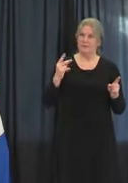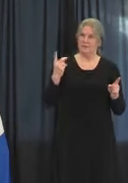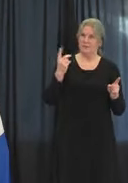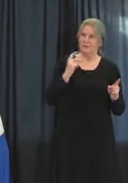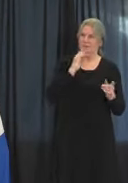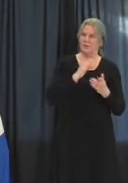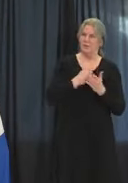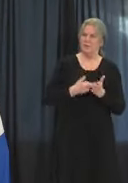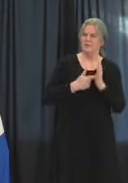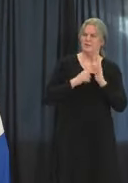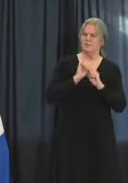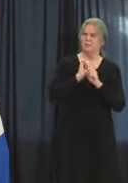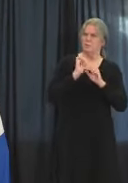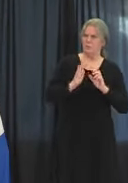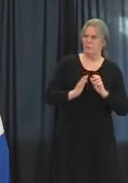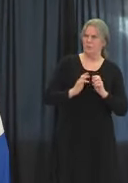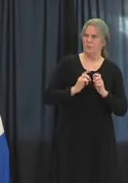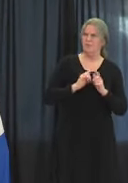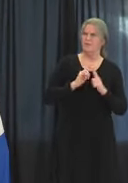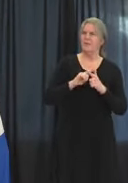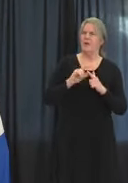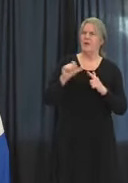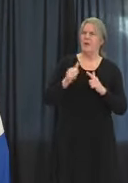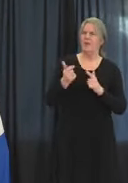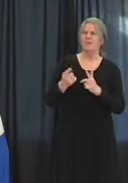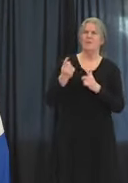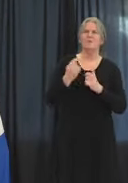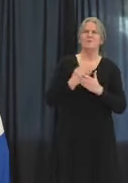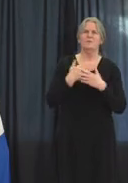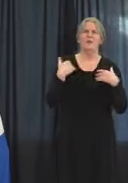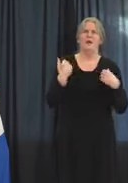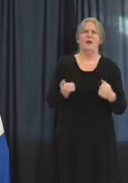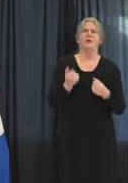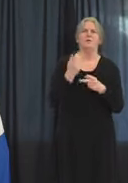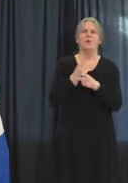question was about essential workers and then kind of a sub question about healthcare